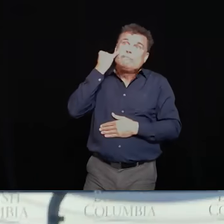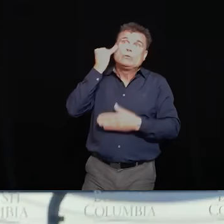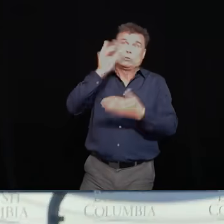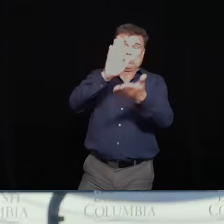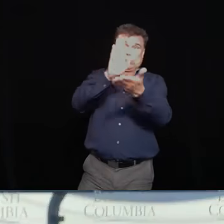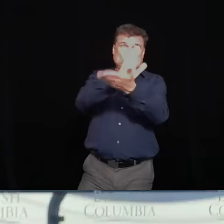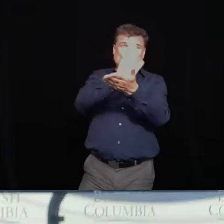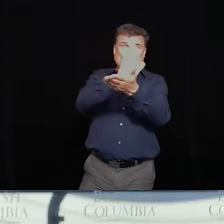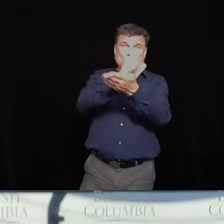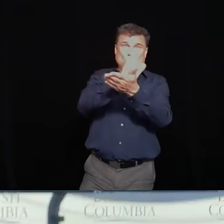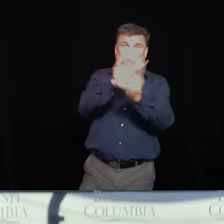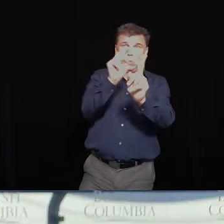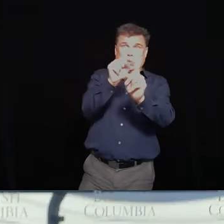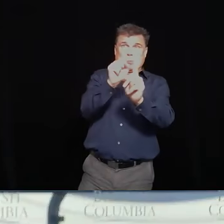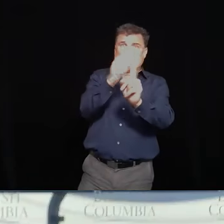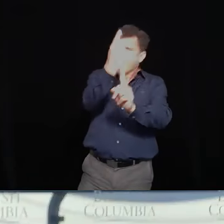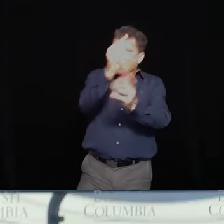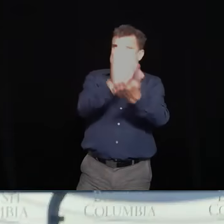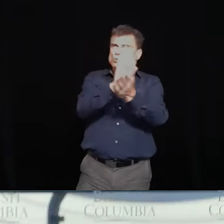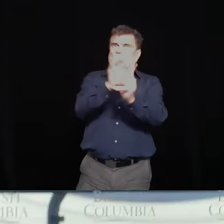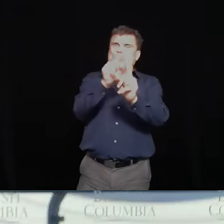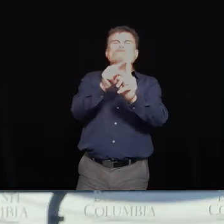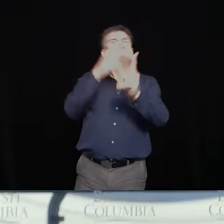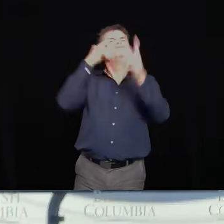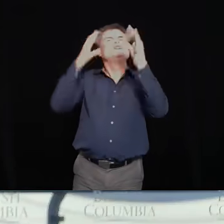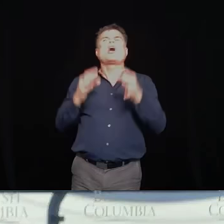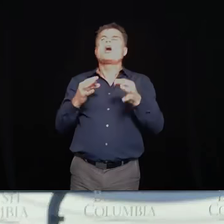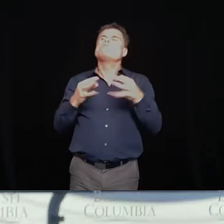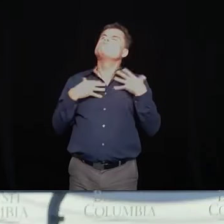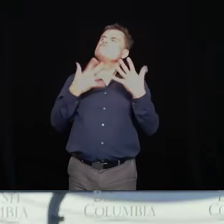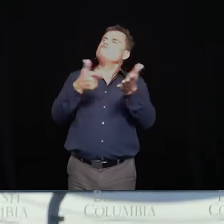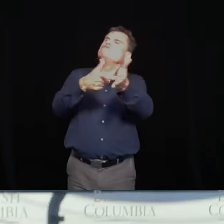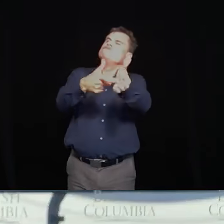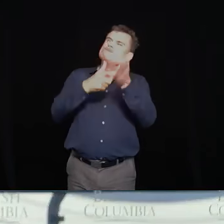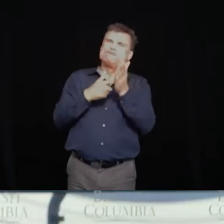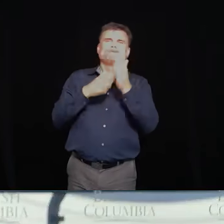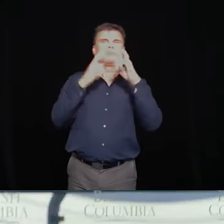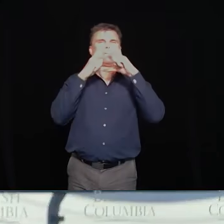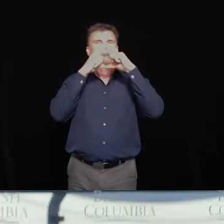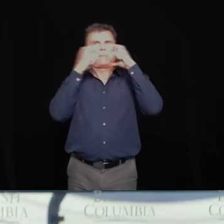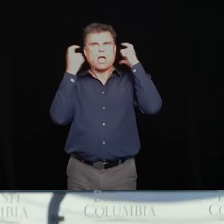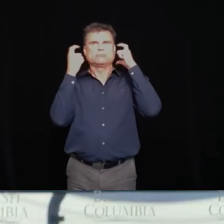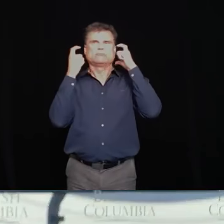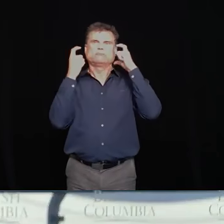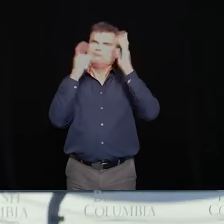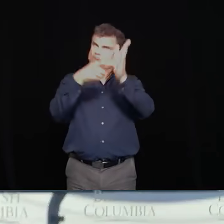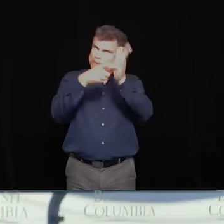taken to prevent COVID-19 and the very high influences influenza immunization say achieved in much of the southern hemisphere